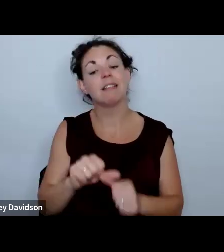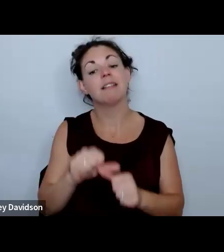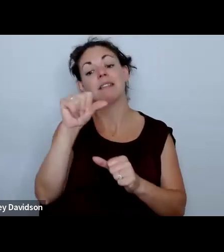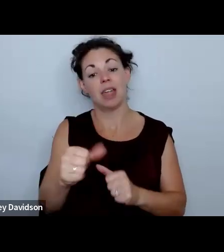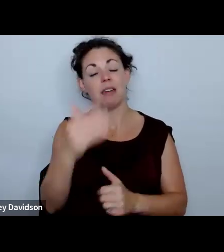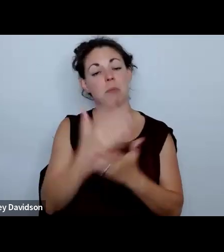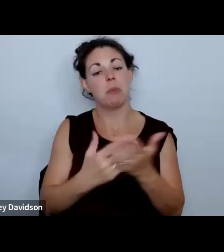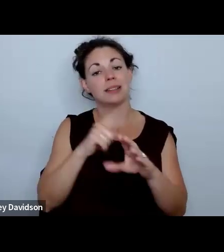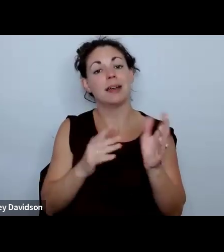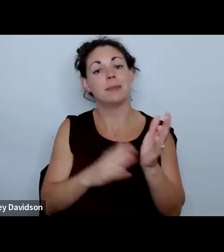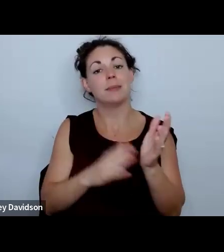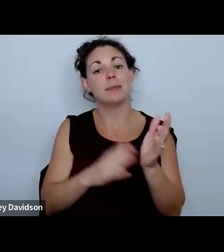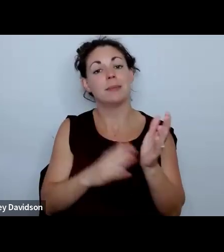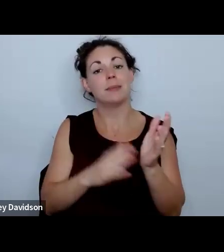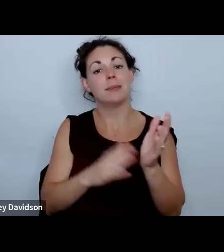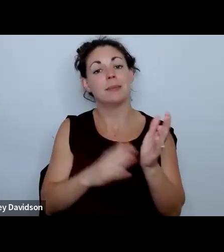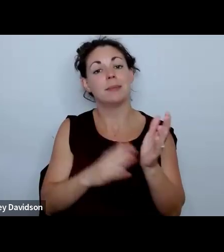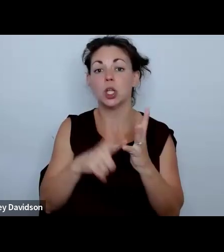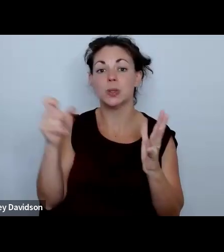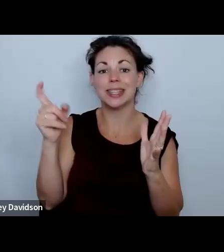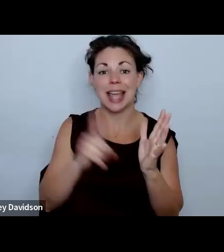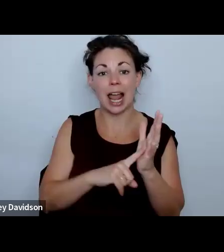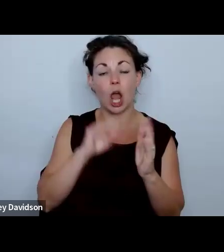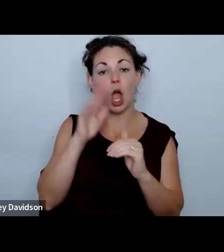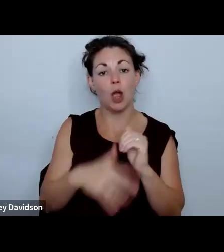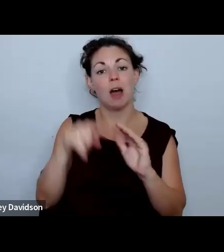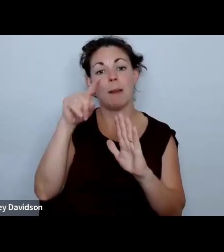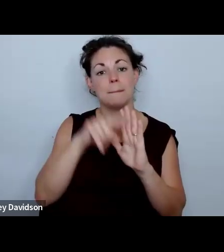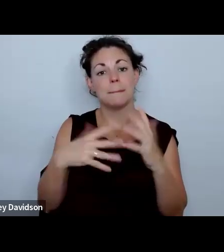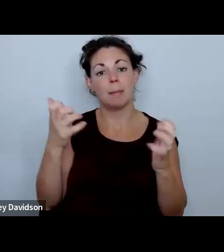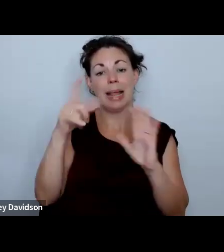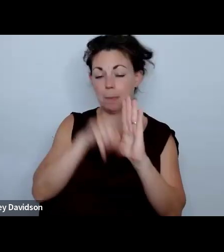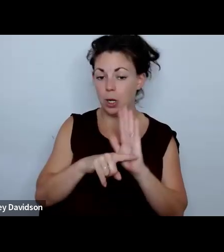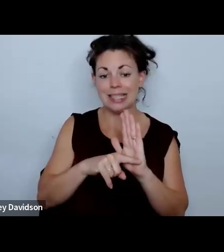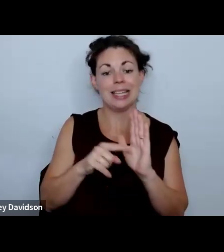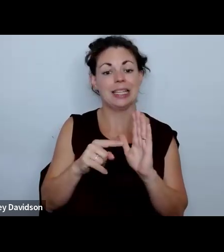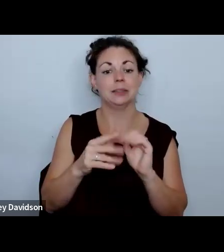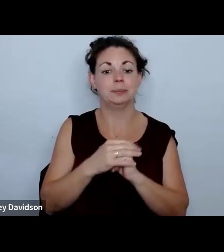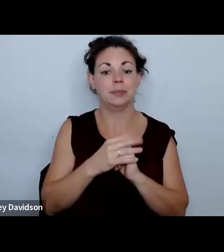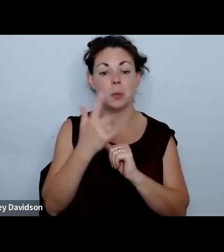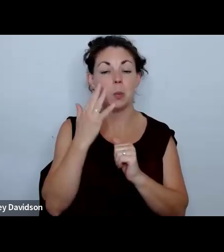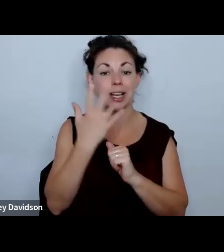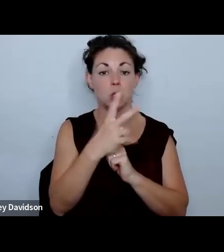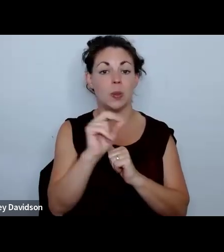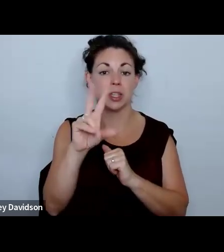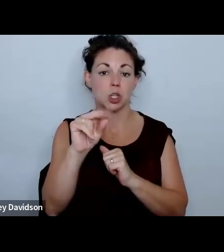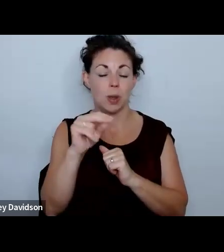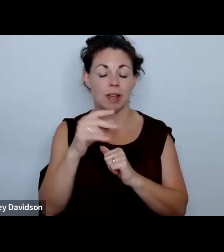I'd met through a program at King's, which aimed to support people from diverse backgrounds. In my case,